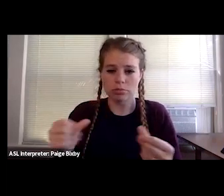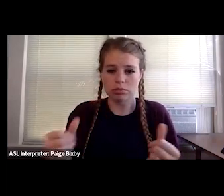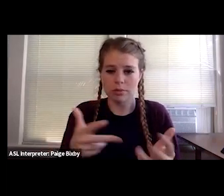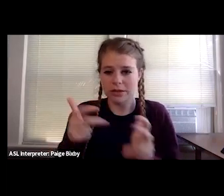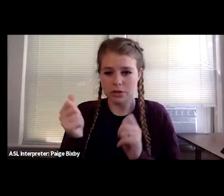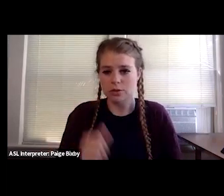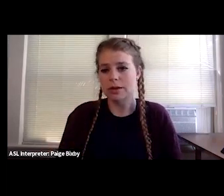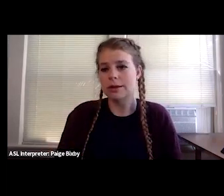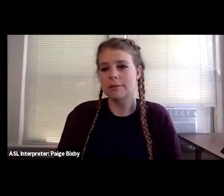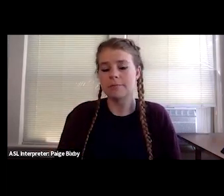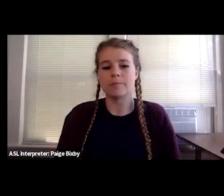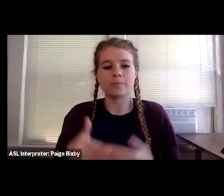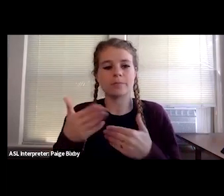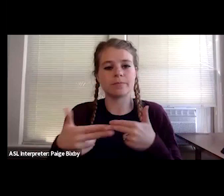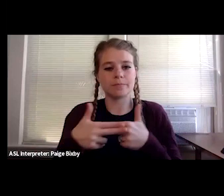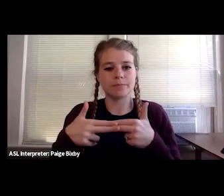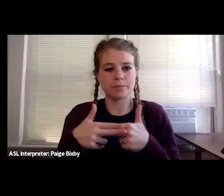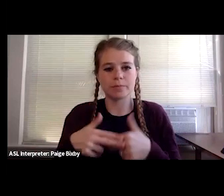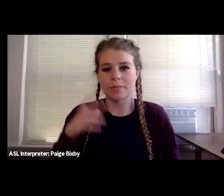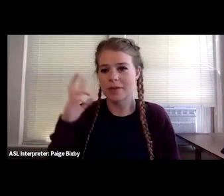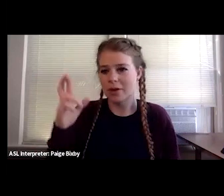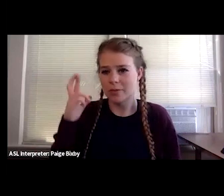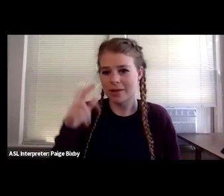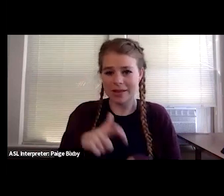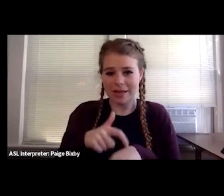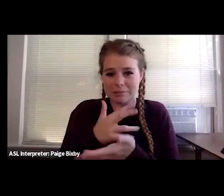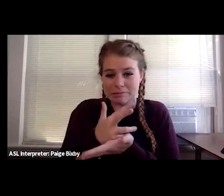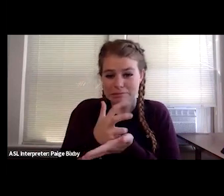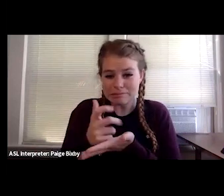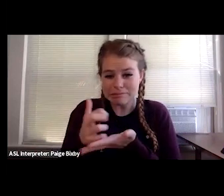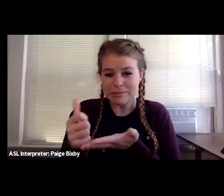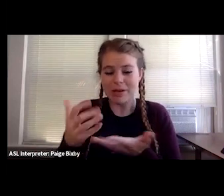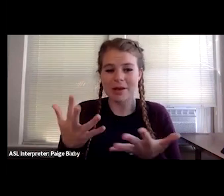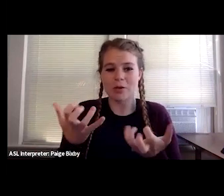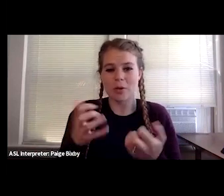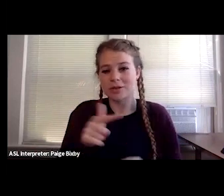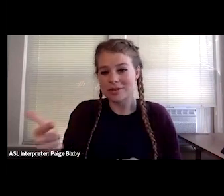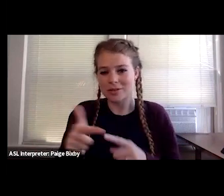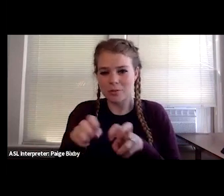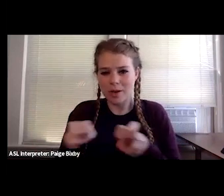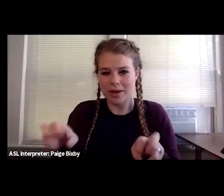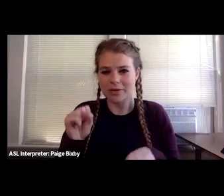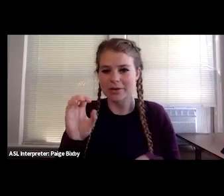Awesome. And Kate, you can go to the next slide. I realize we're running short in time, 'cause we wanna go to the panel. So I'll just kind of go through the slide briefly,